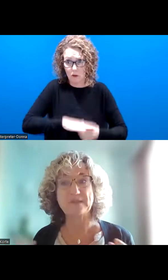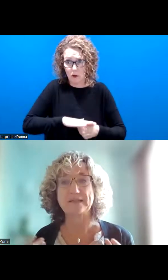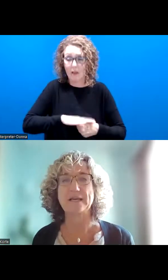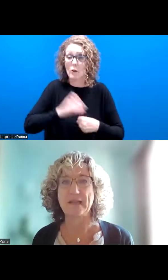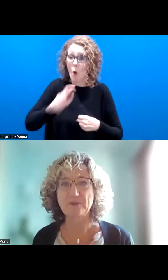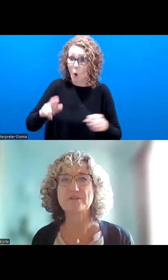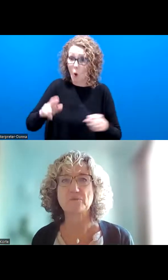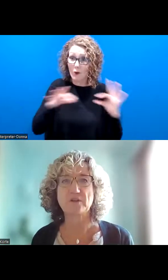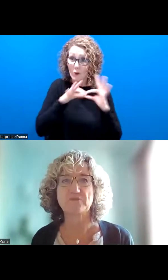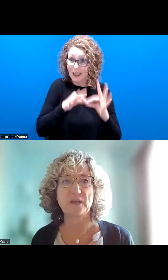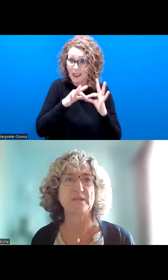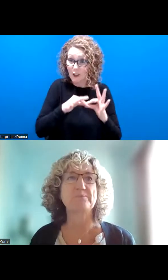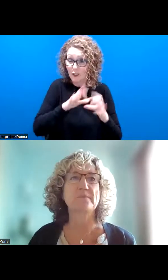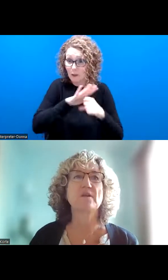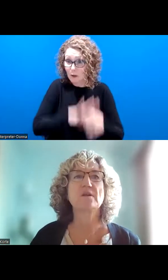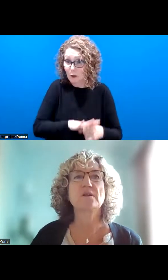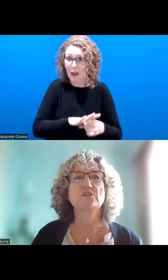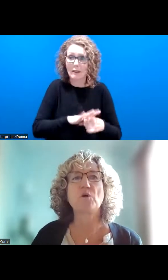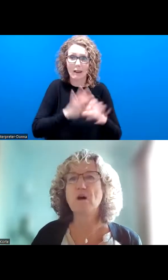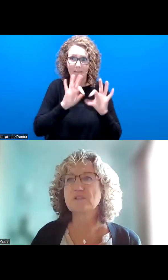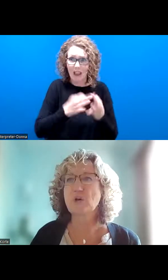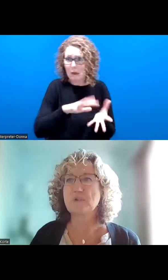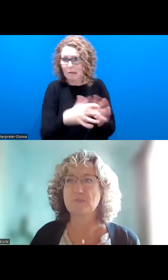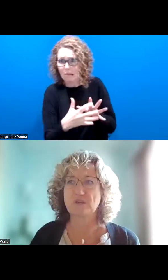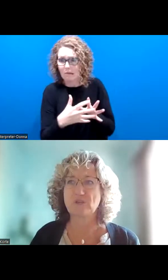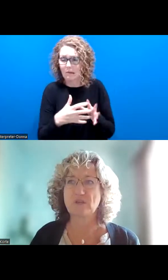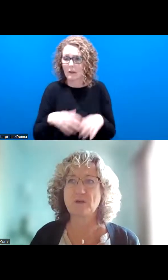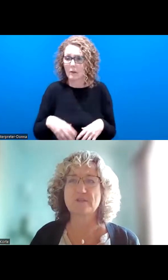contribute and earn the same benefits as other Washington workers